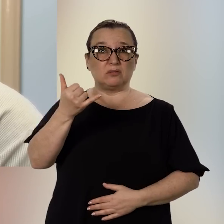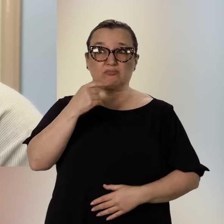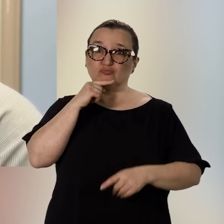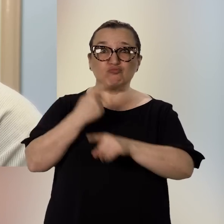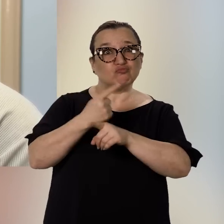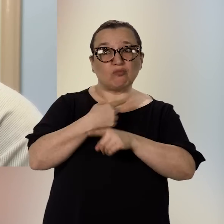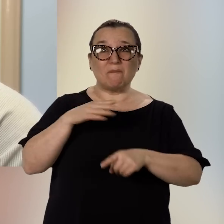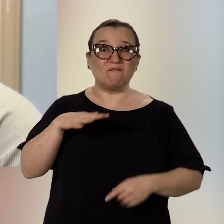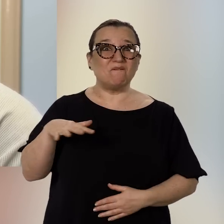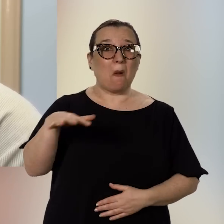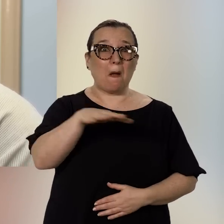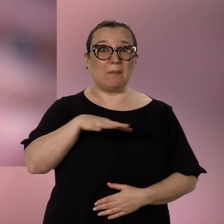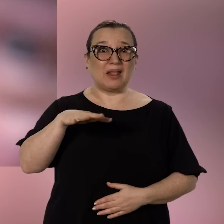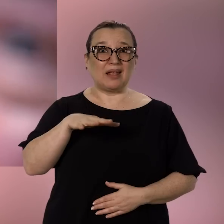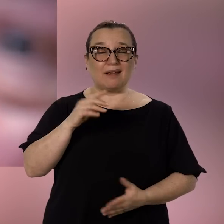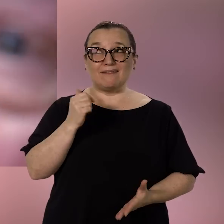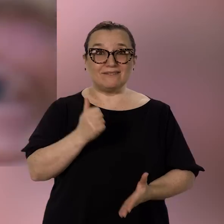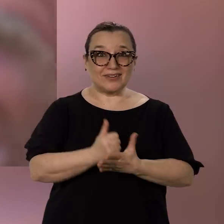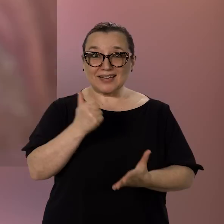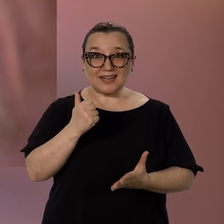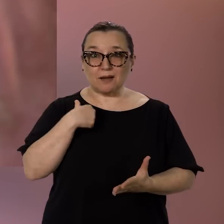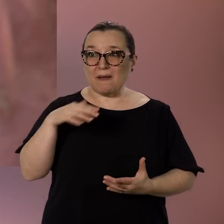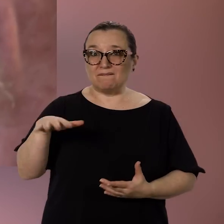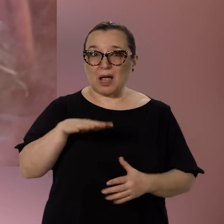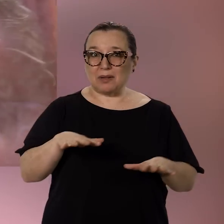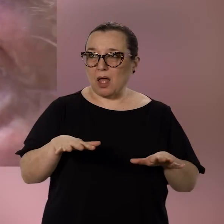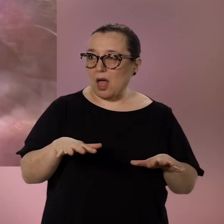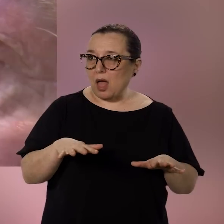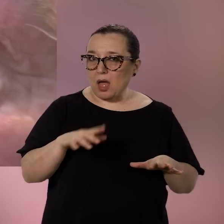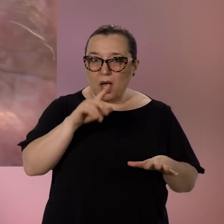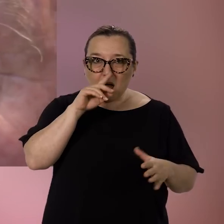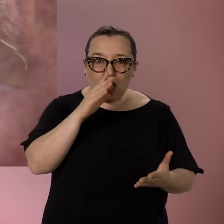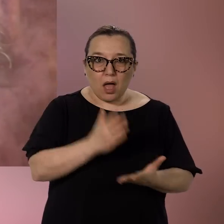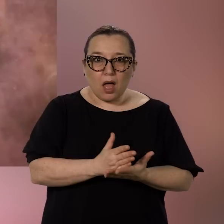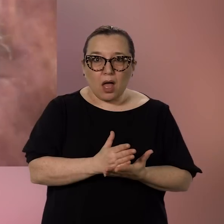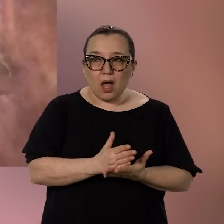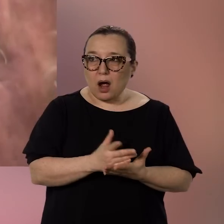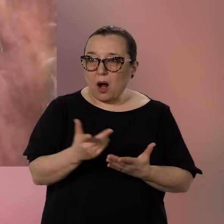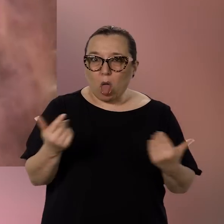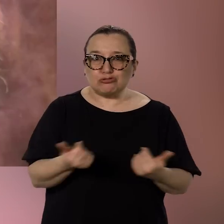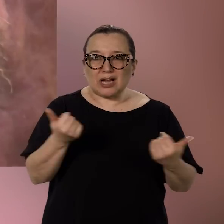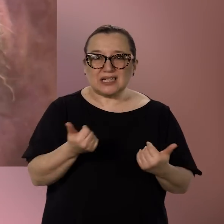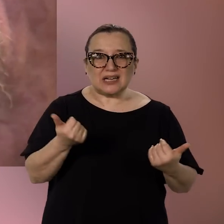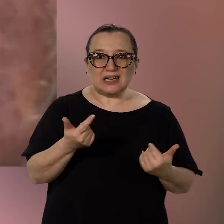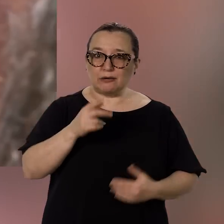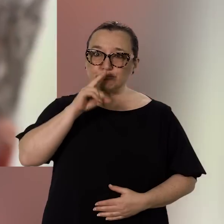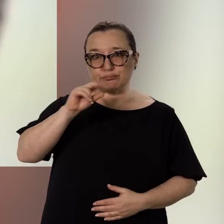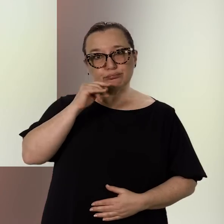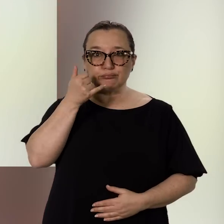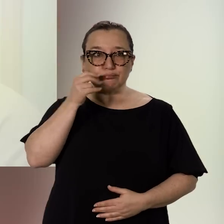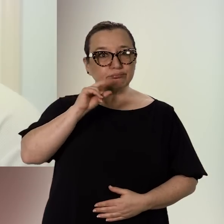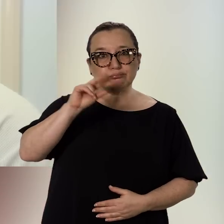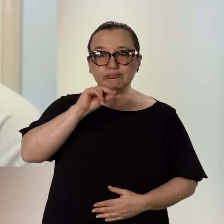but ten minutes after I had the valve fitted I was on the phone speaking to all my family.